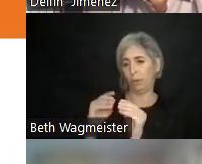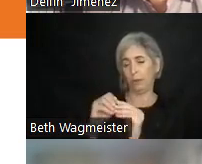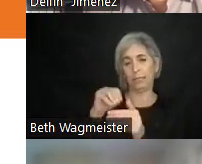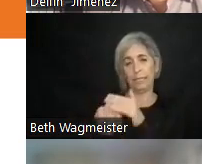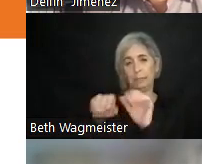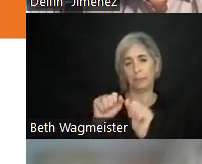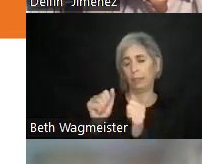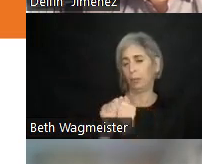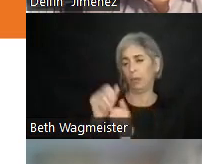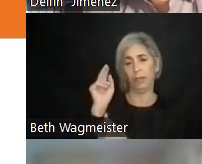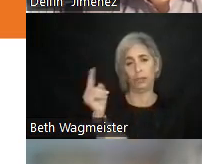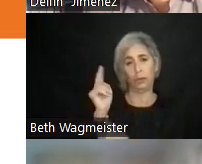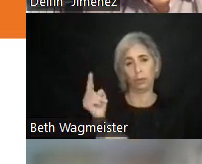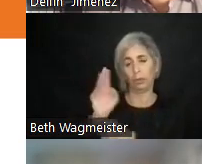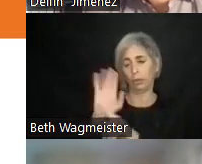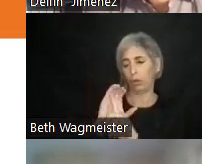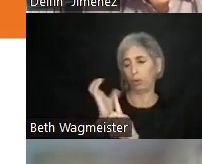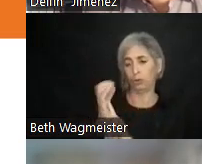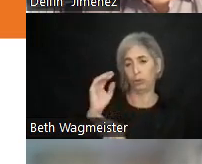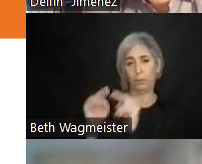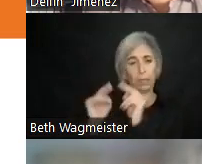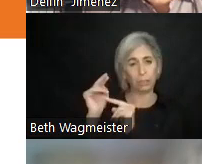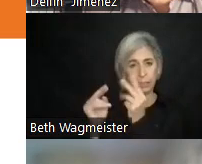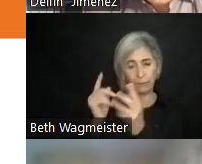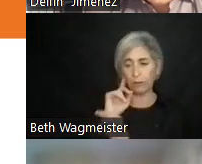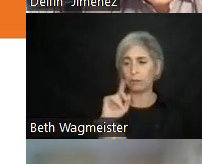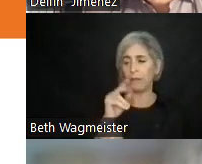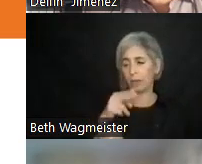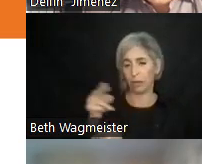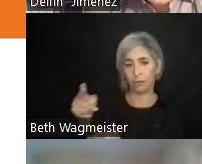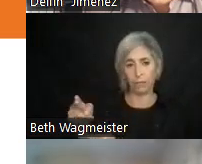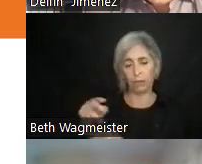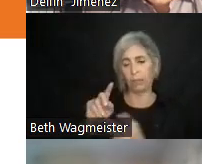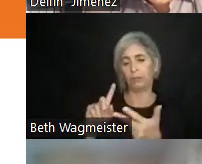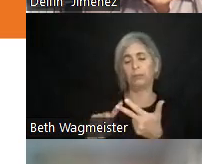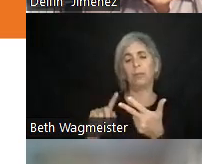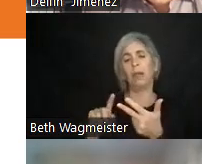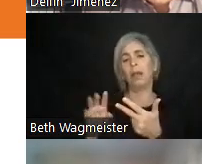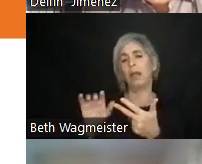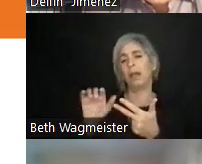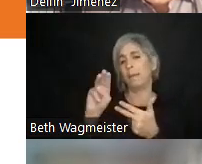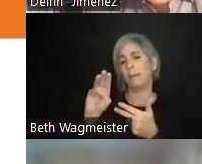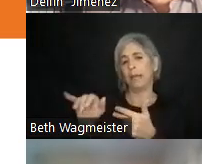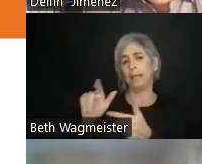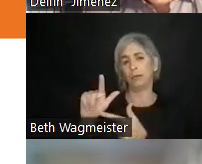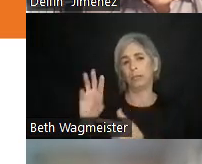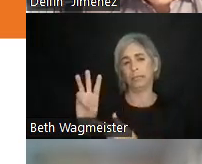historical cultural buildings for the deaf and hard of hearing. And May 26th we kick off our